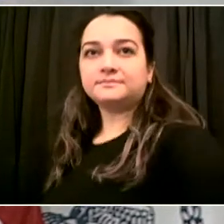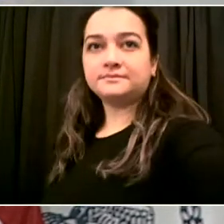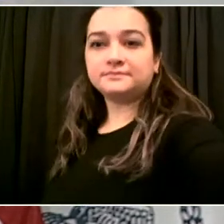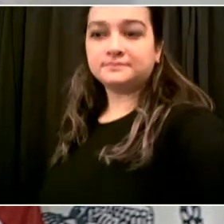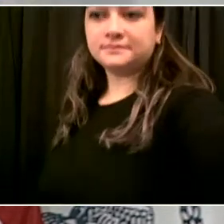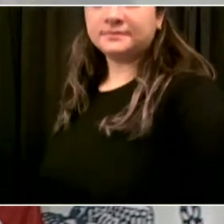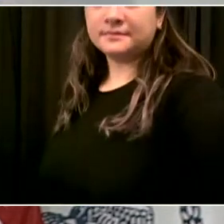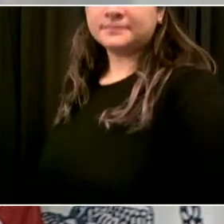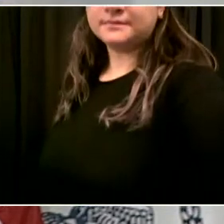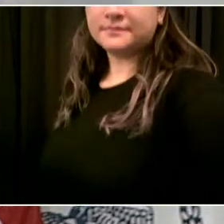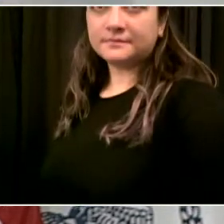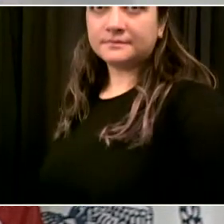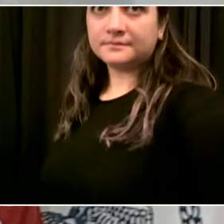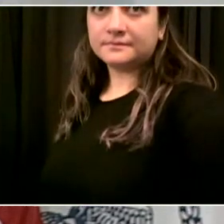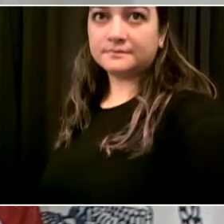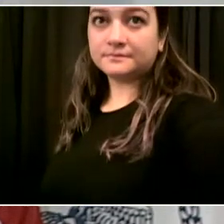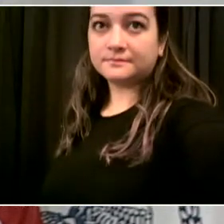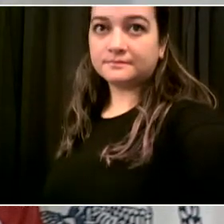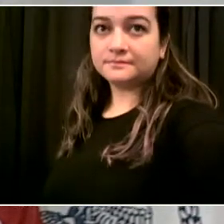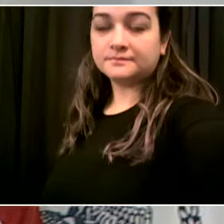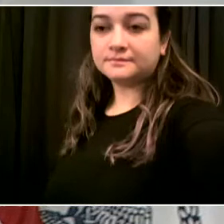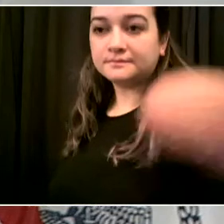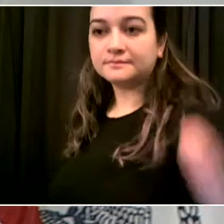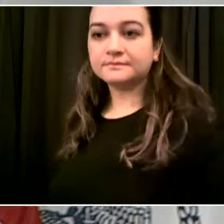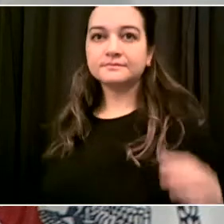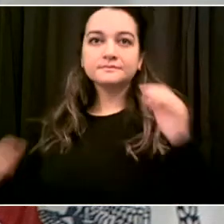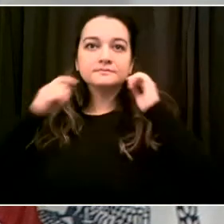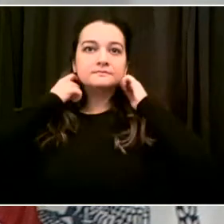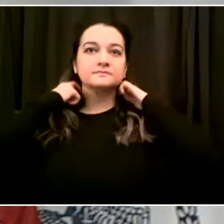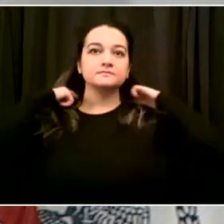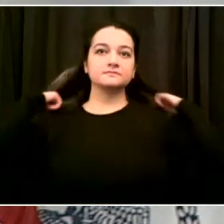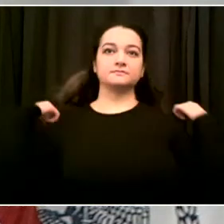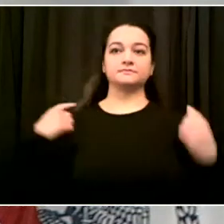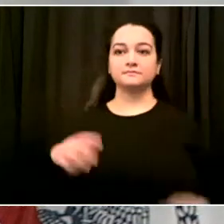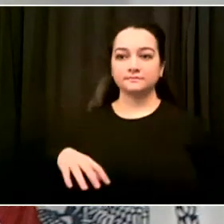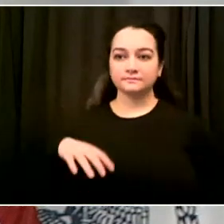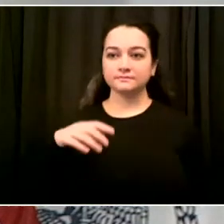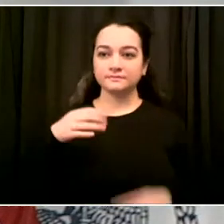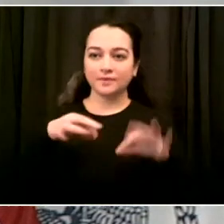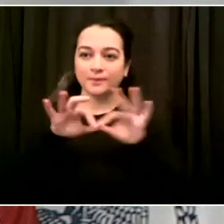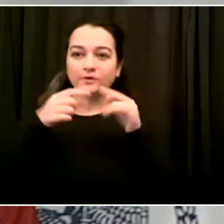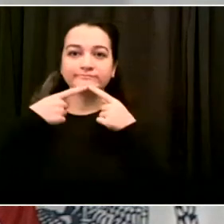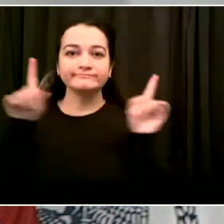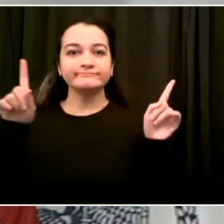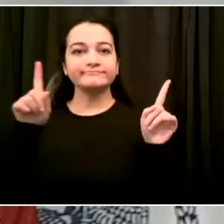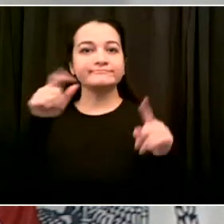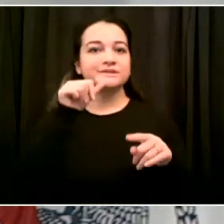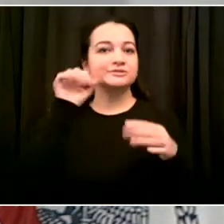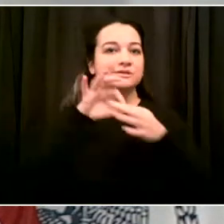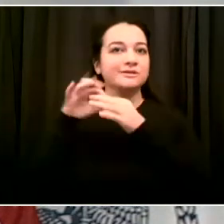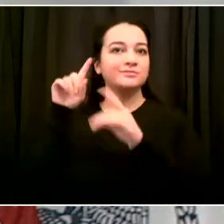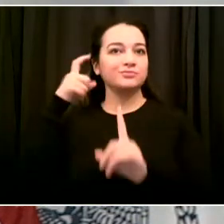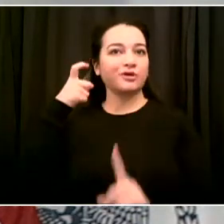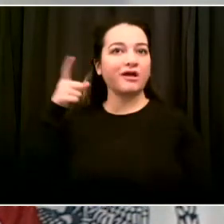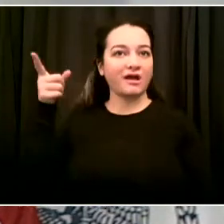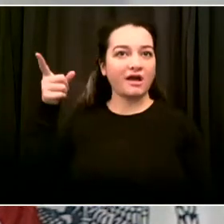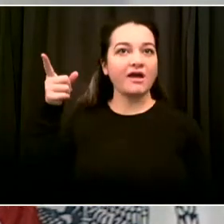HOPEFUL ANNOUNCEMENT OF THE COUNTRY. FIRST, LAST NIGHT IN THE BRONX,